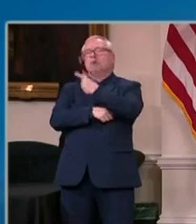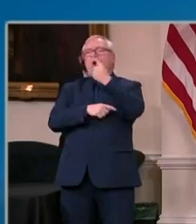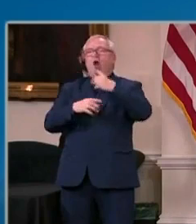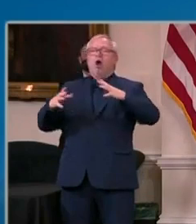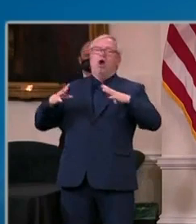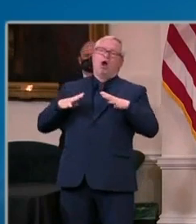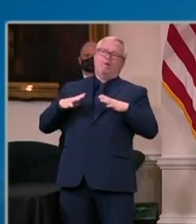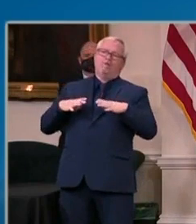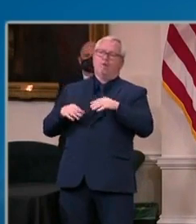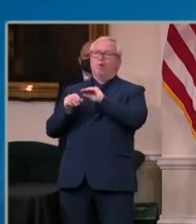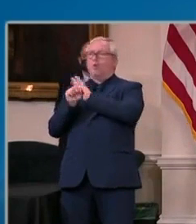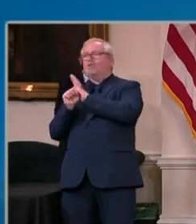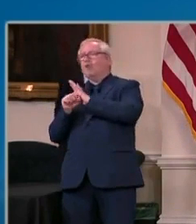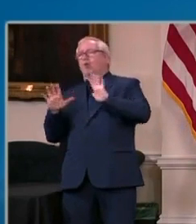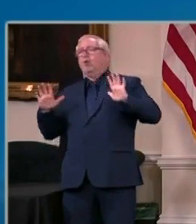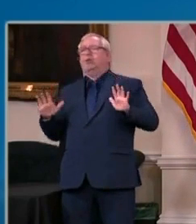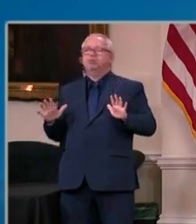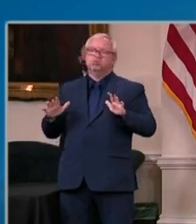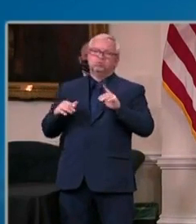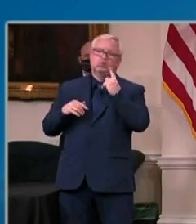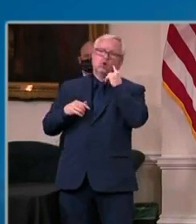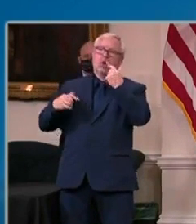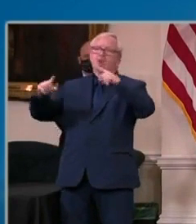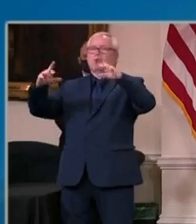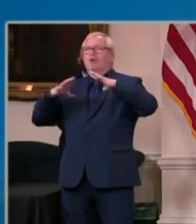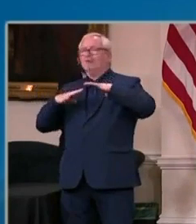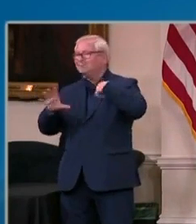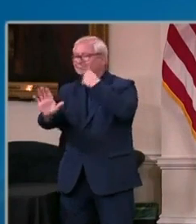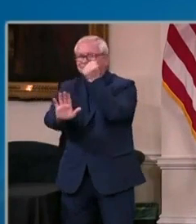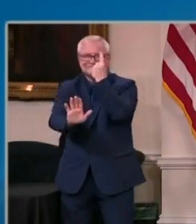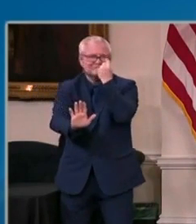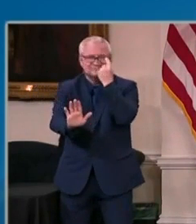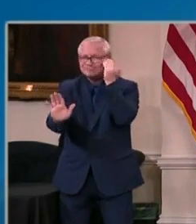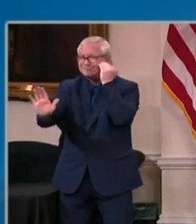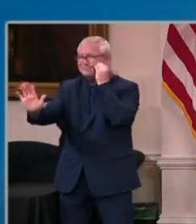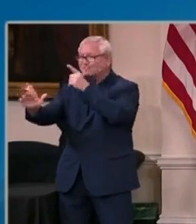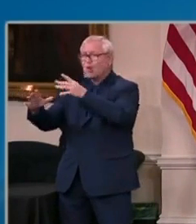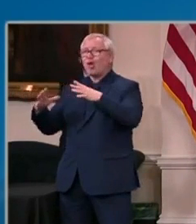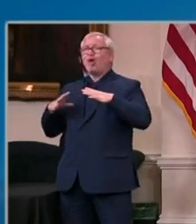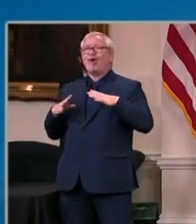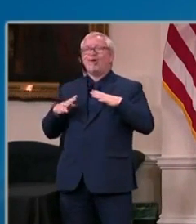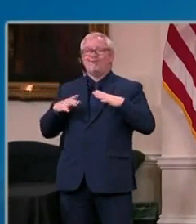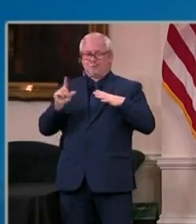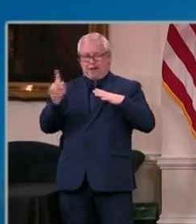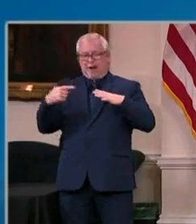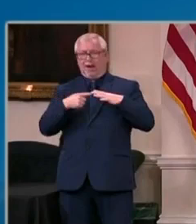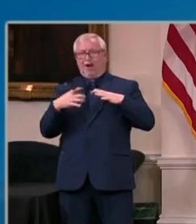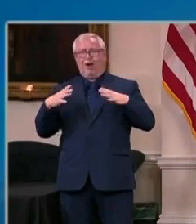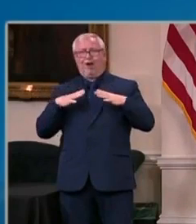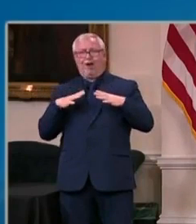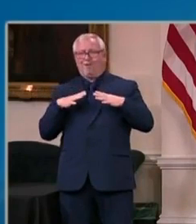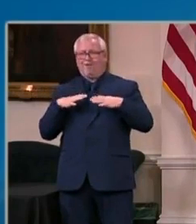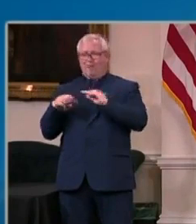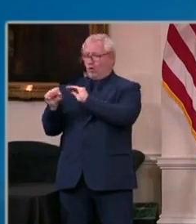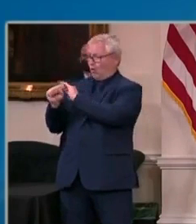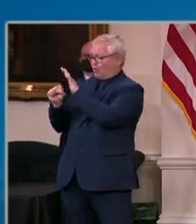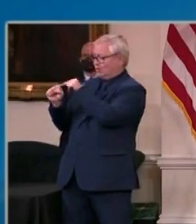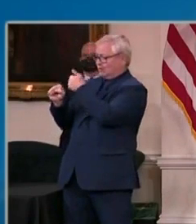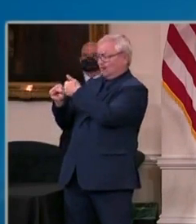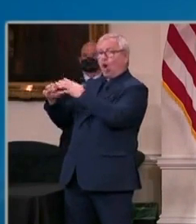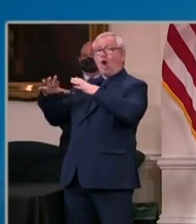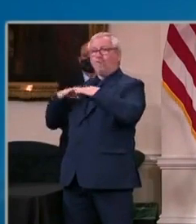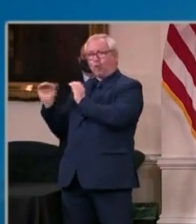I DO UNDERSTAND WE ALL JUST WANT TO TAKE ONE DAY OFF FROM COV COVID-19, ESPECIALLY DURING THE HOLIDAYS.